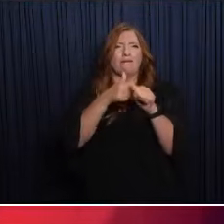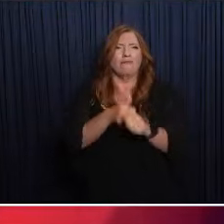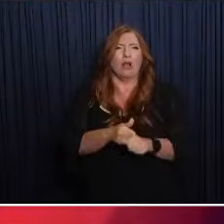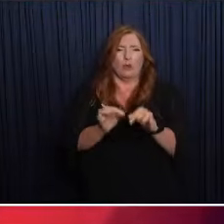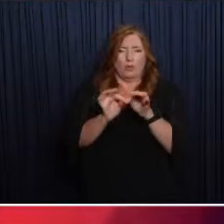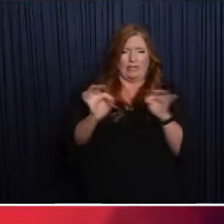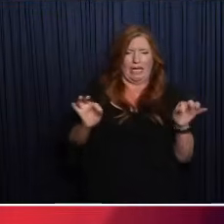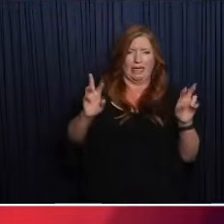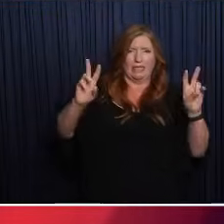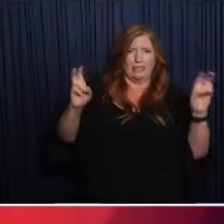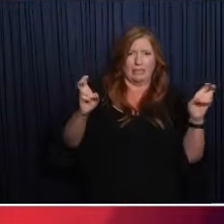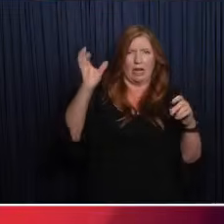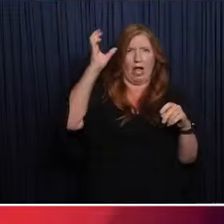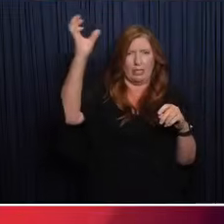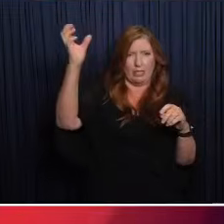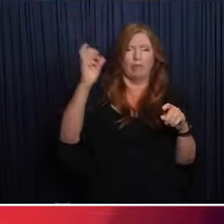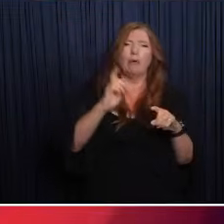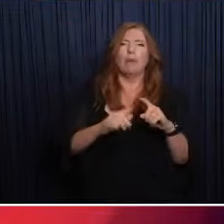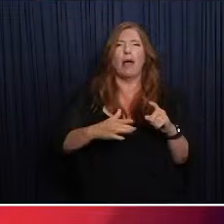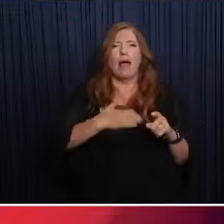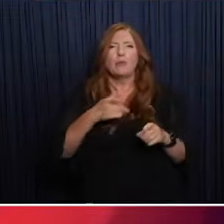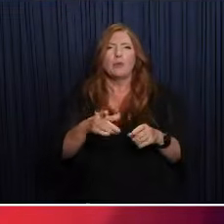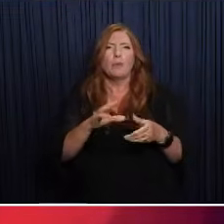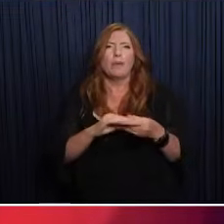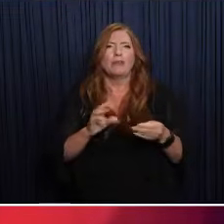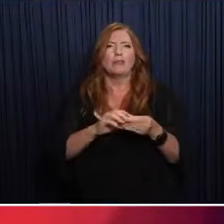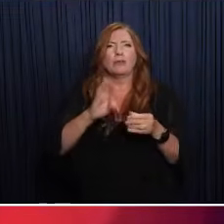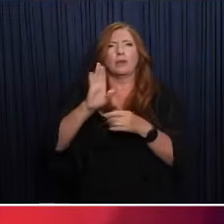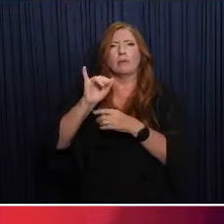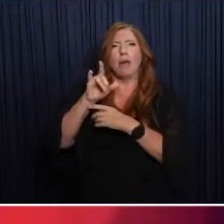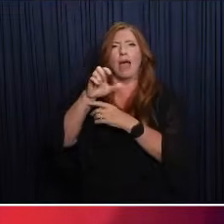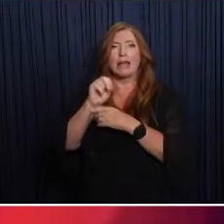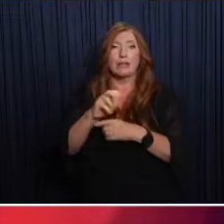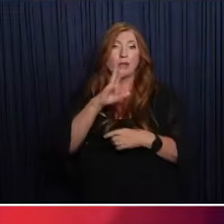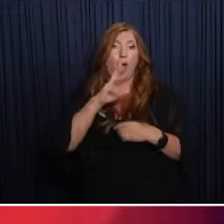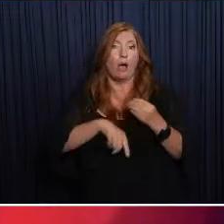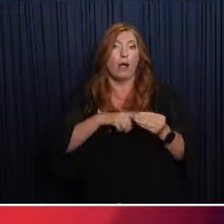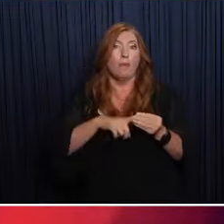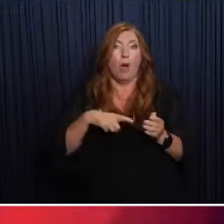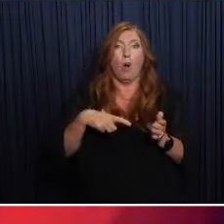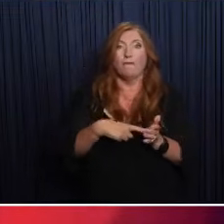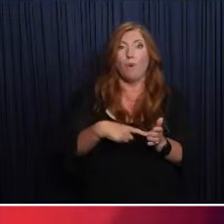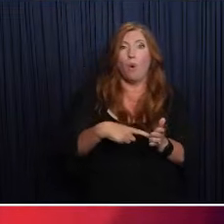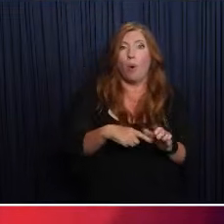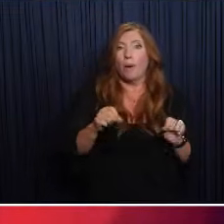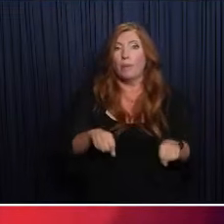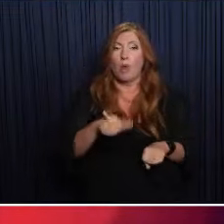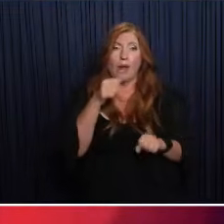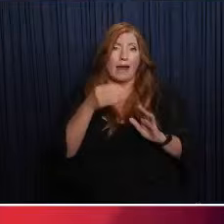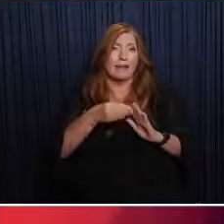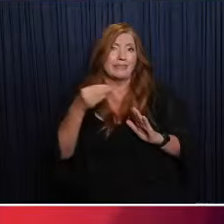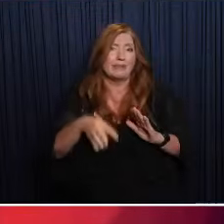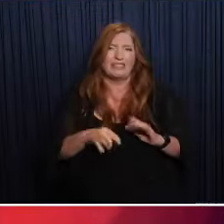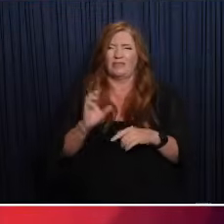WHEN THE STANDARD BEARER WAS SAYING THAT? THAT WAS OUT OF CONTEXT.